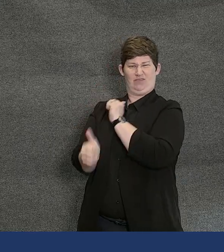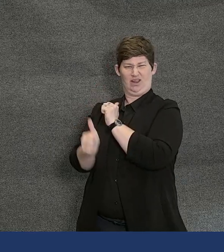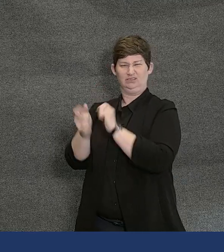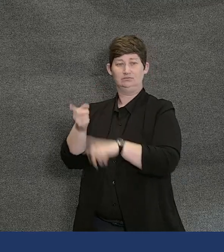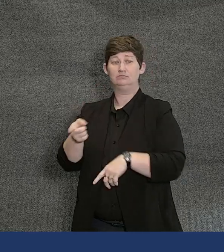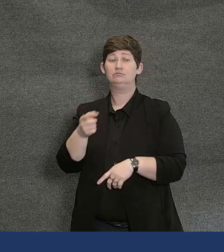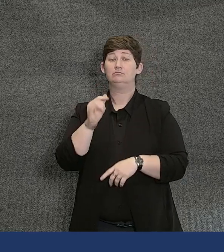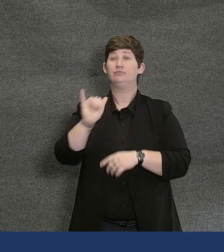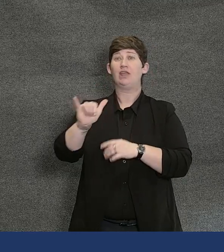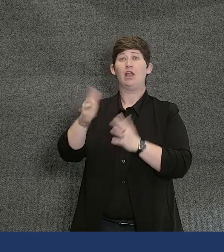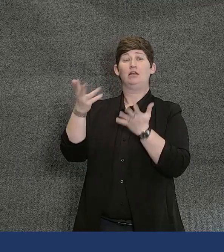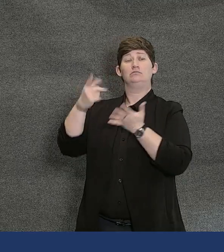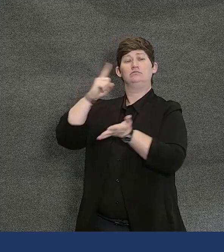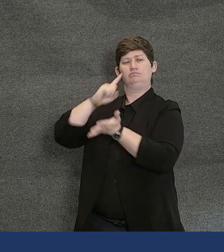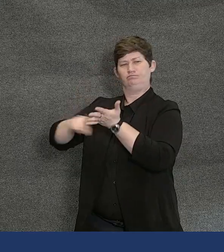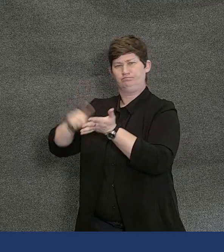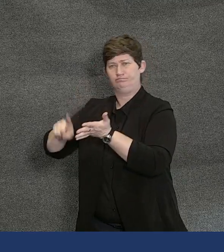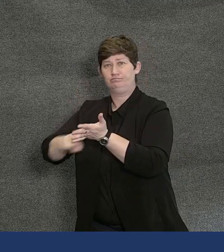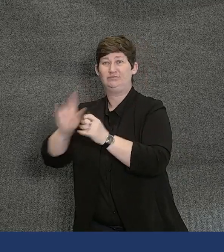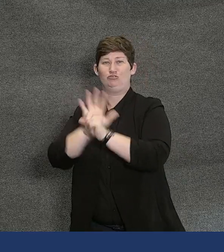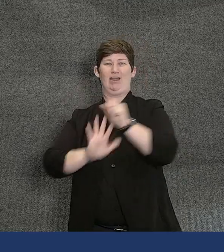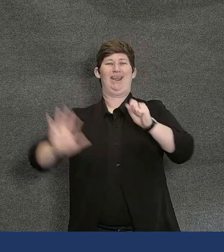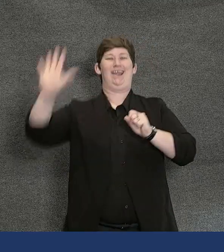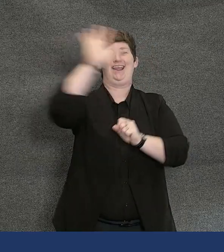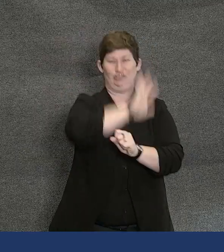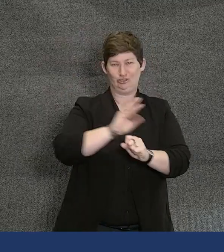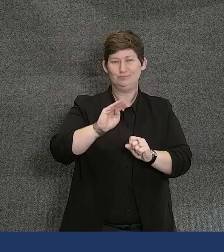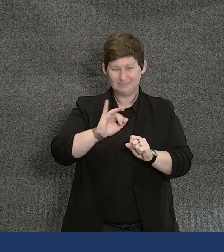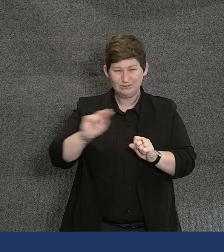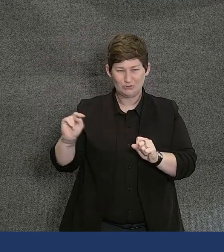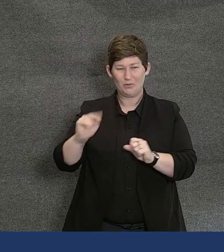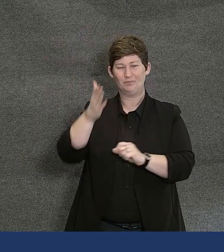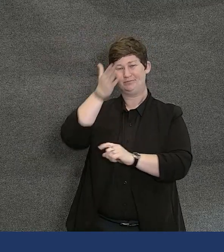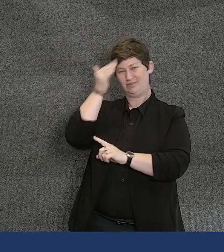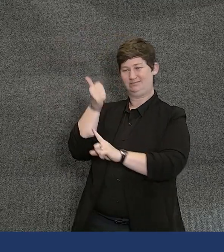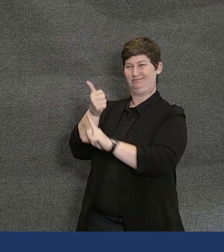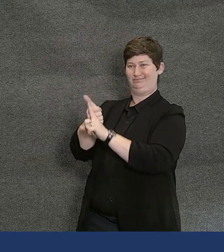He's, of course, a greater Minnesota legislator. So the short answer to your question